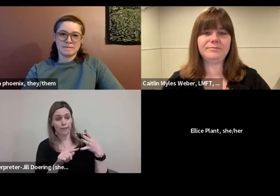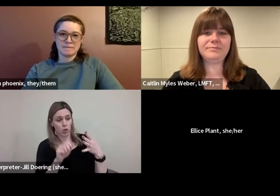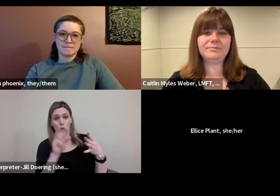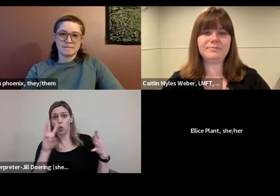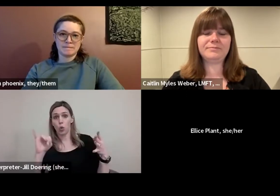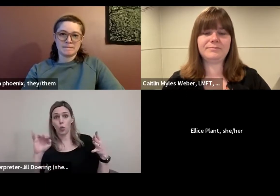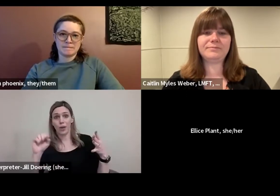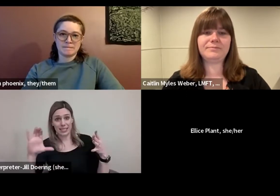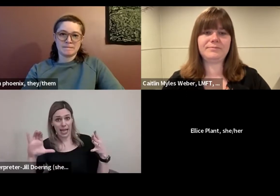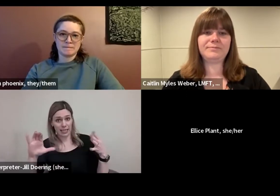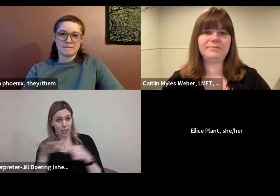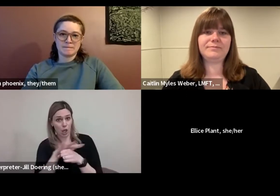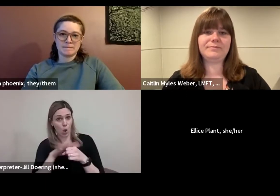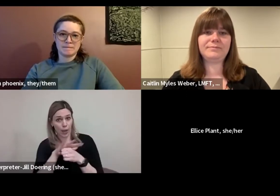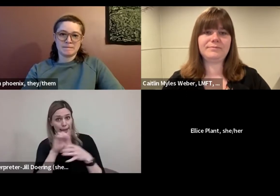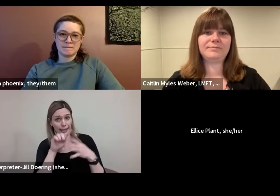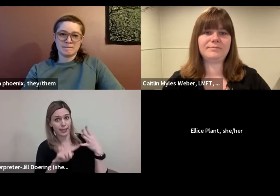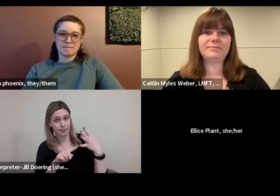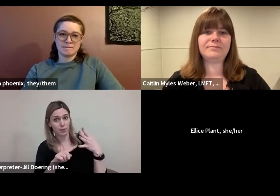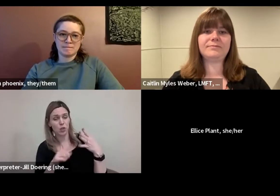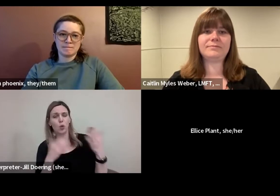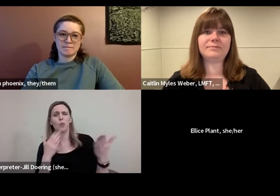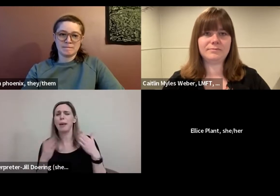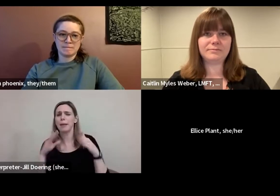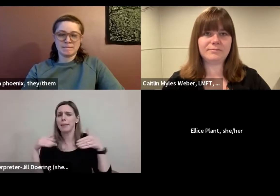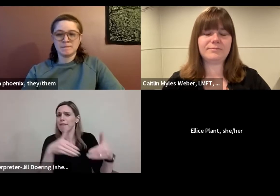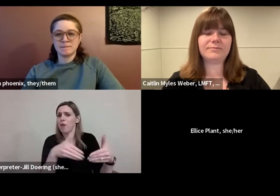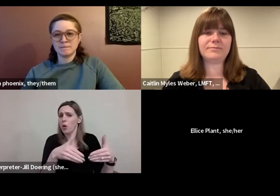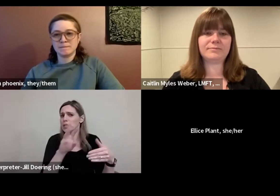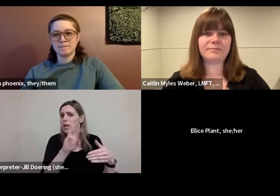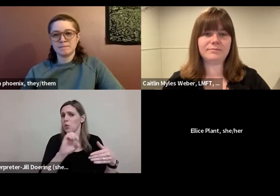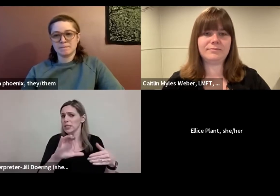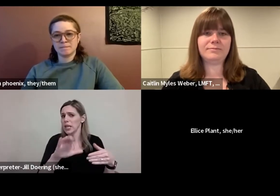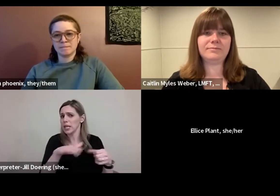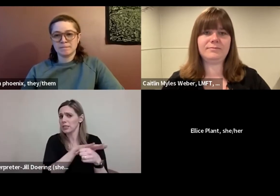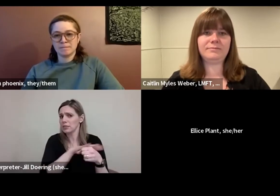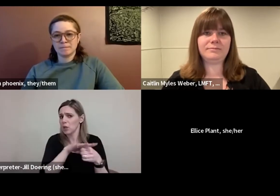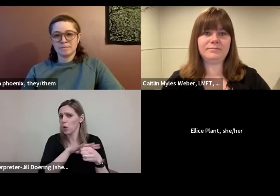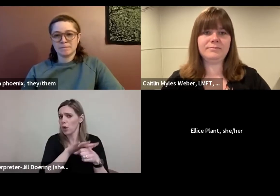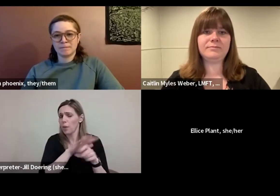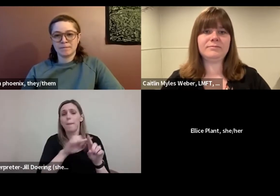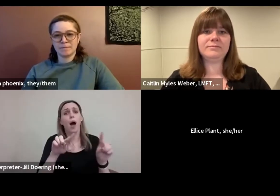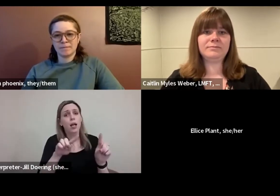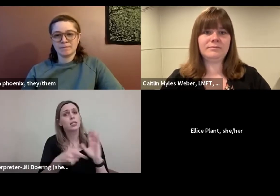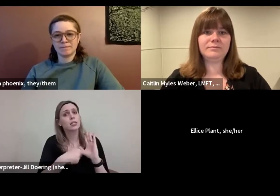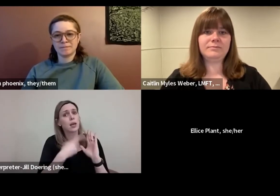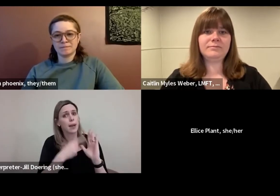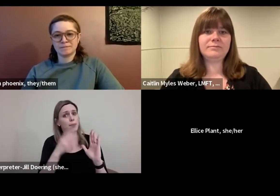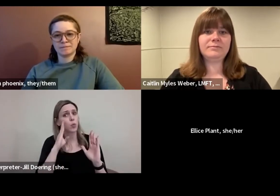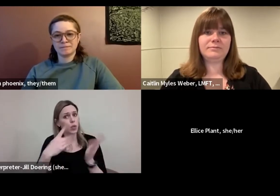will probably be somewhat Wisconsin-specific, but sometimes we'll just talk about things that are relevant